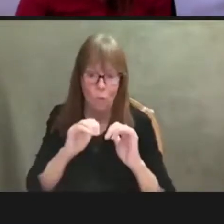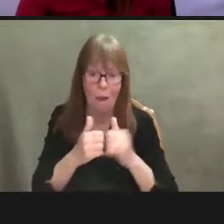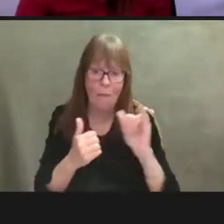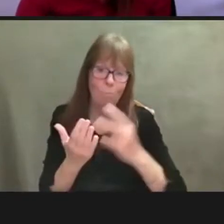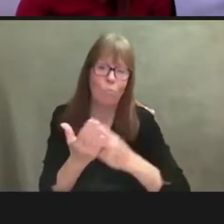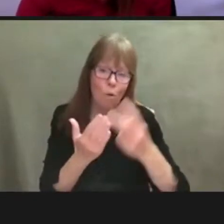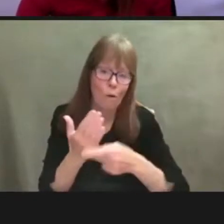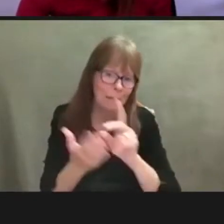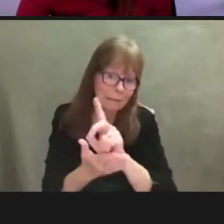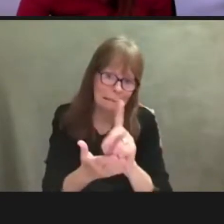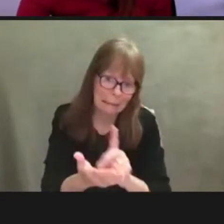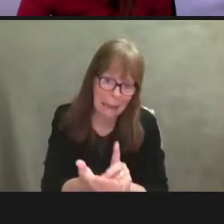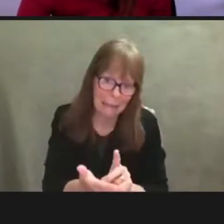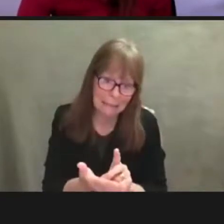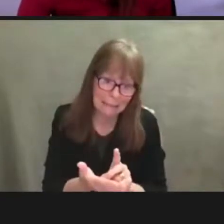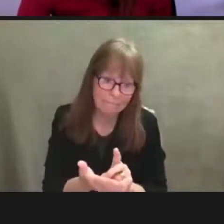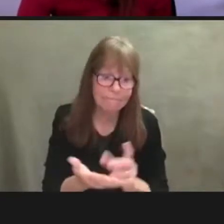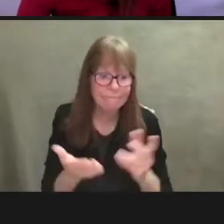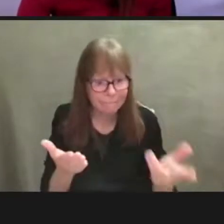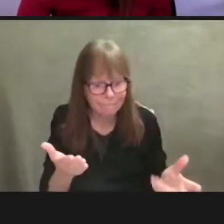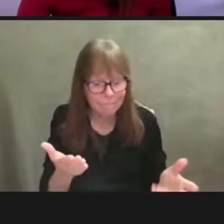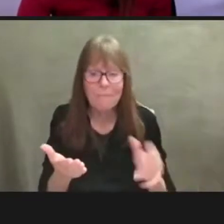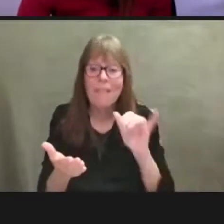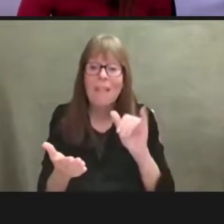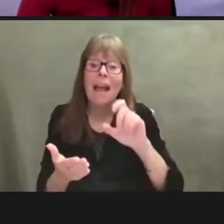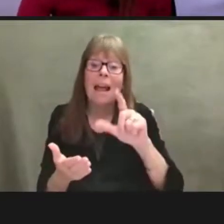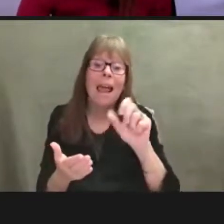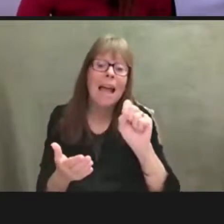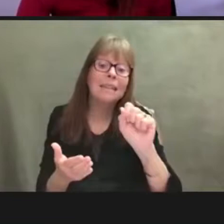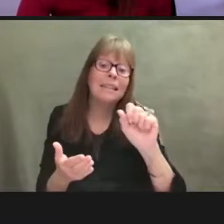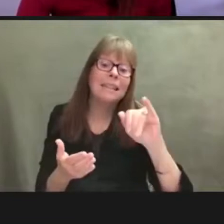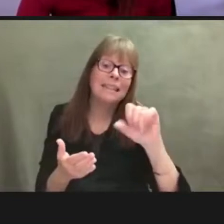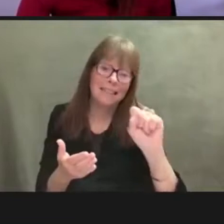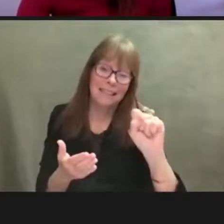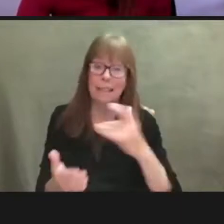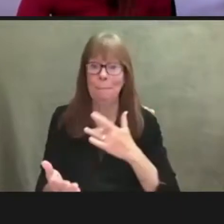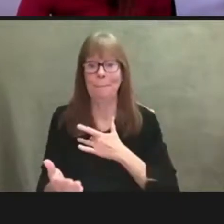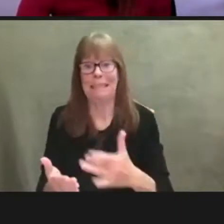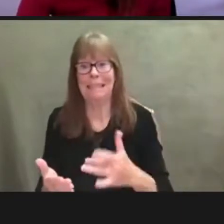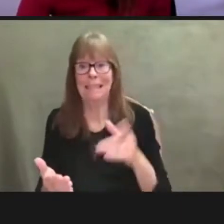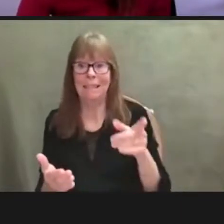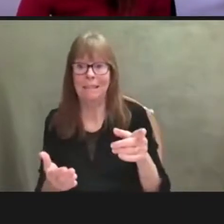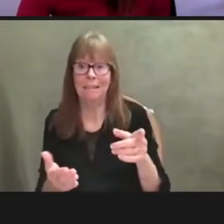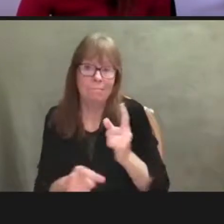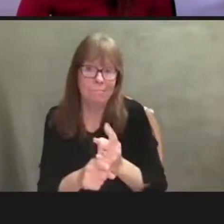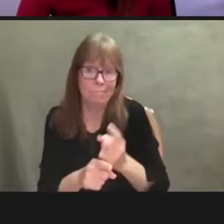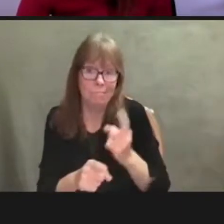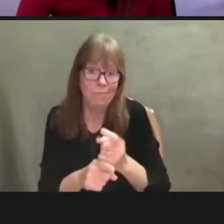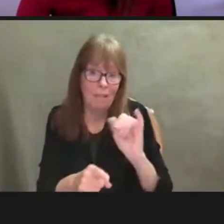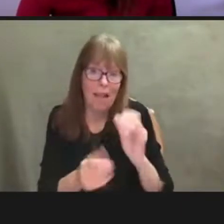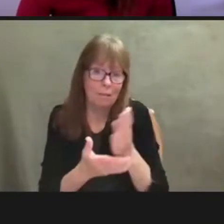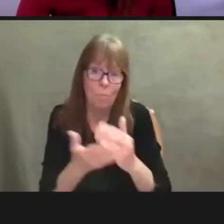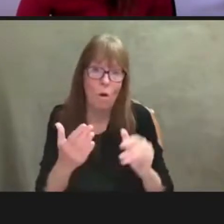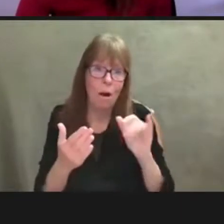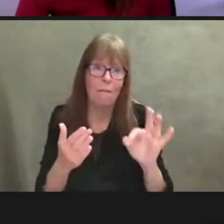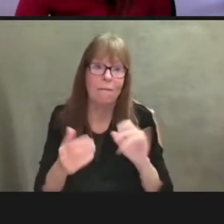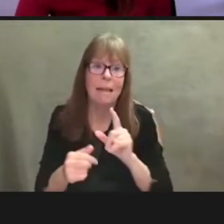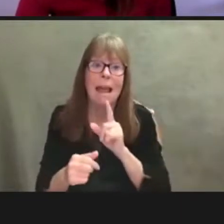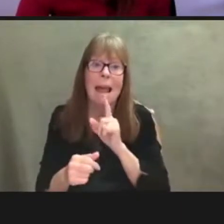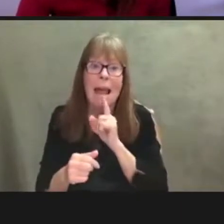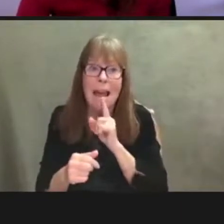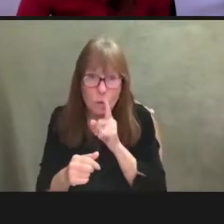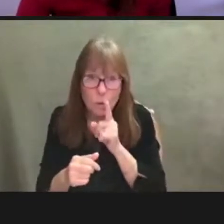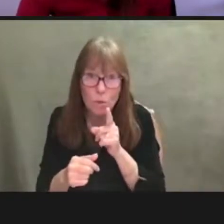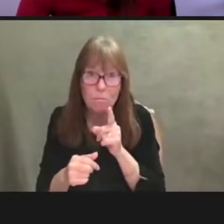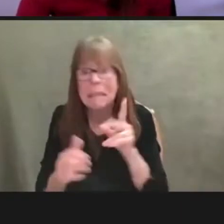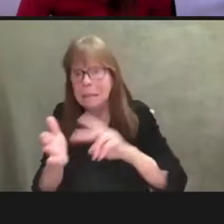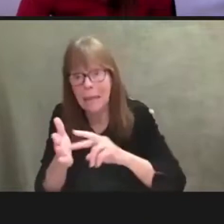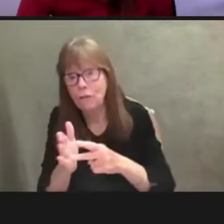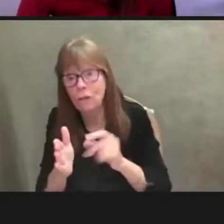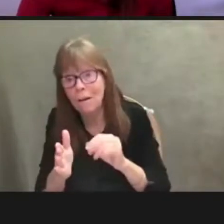And that classist nature of it as a program is part of the actual intention of the program.